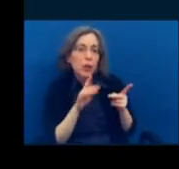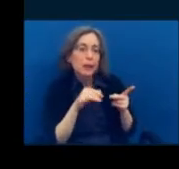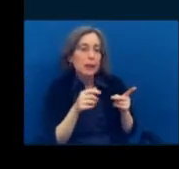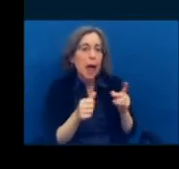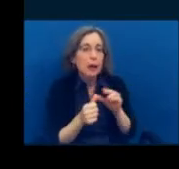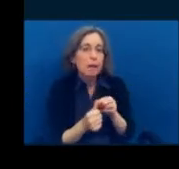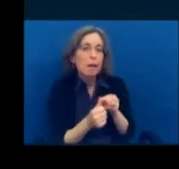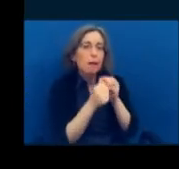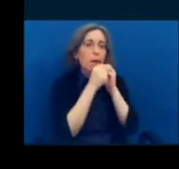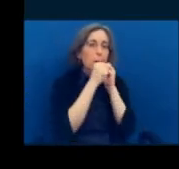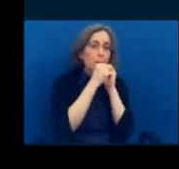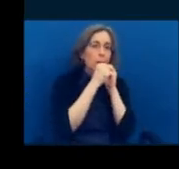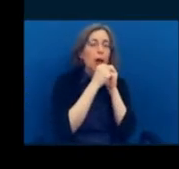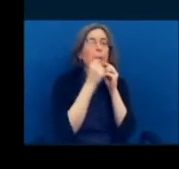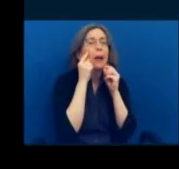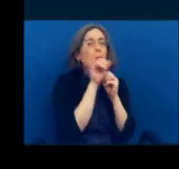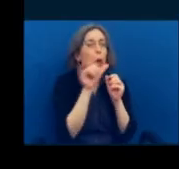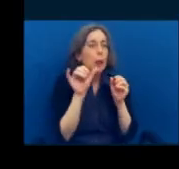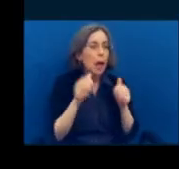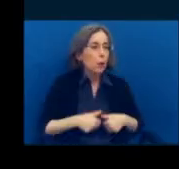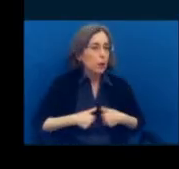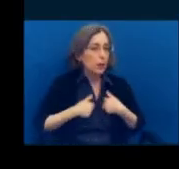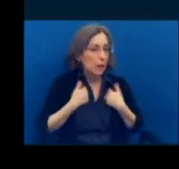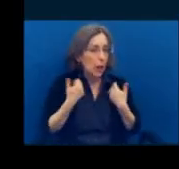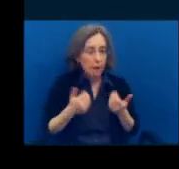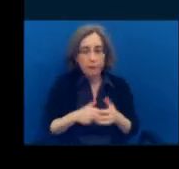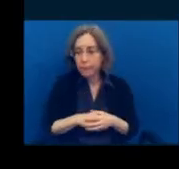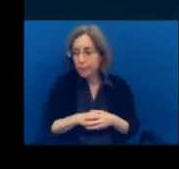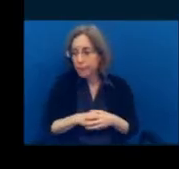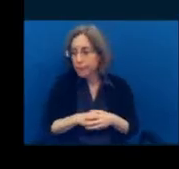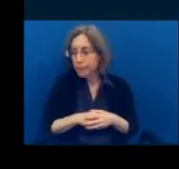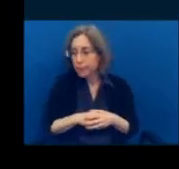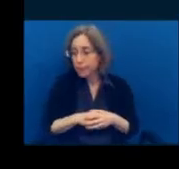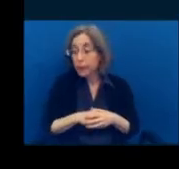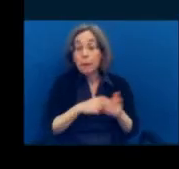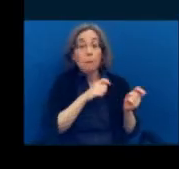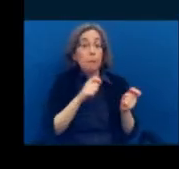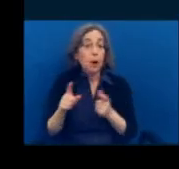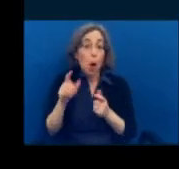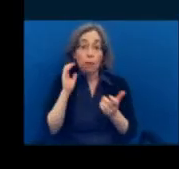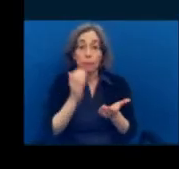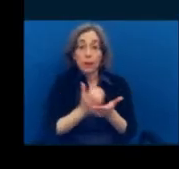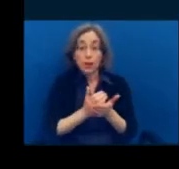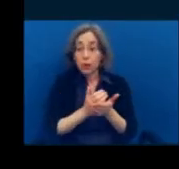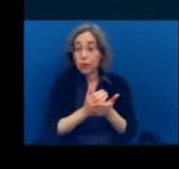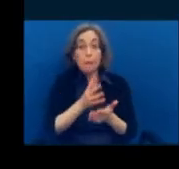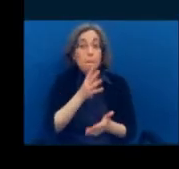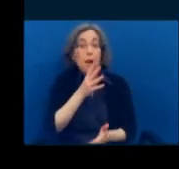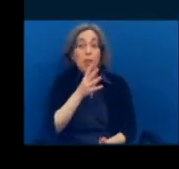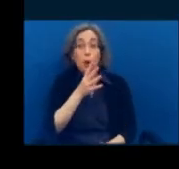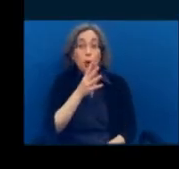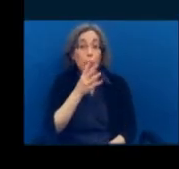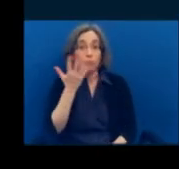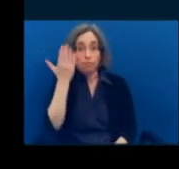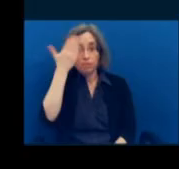ITS MOUTH TO MAKE IT LOOK MORE ALIVE. IN ALL OF THE IMAGES, THE PRESENCE OF MOTHER HAS BEEN ERADICATED THUS MINIMIZING HER